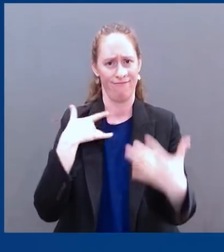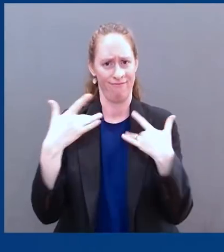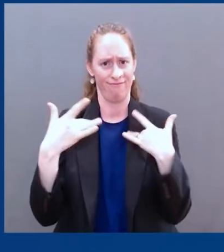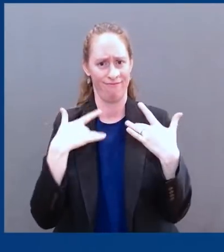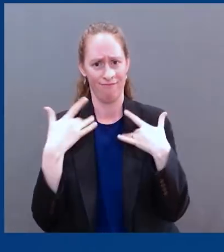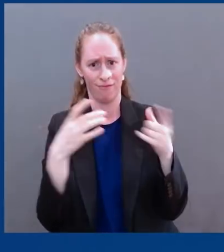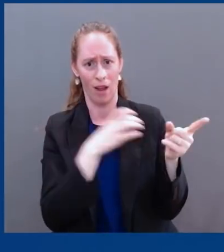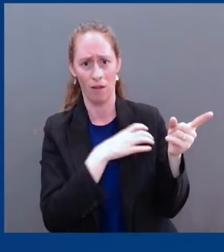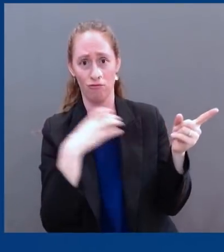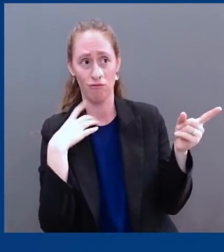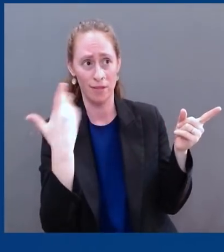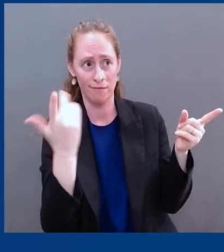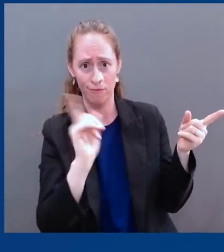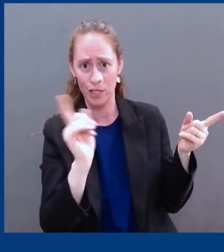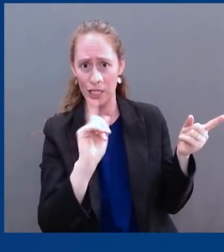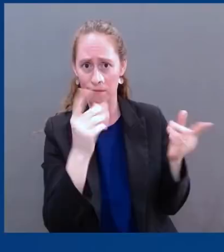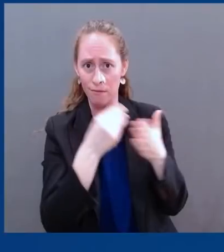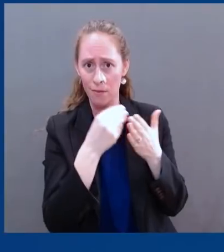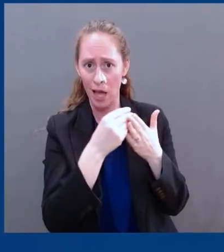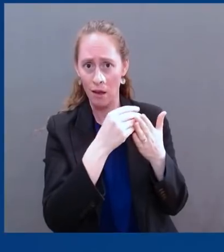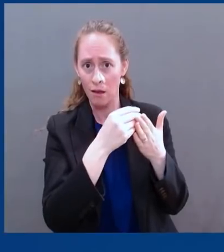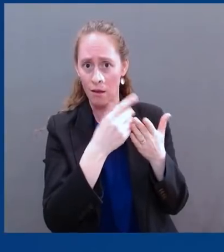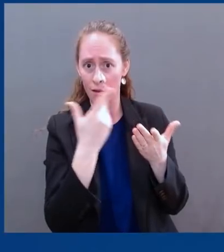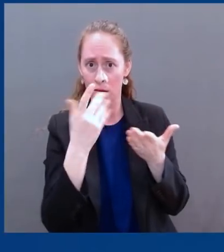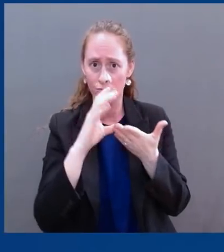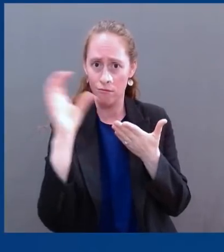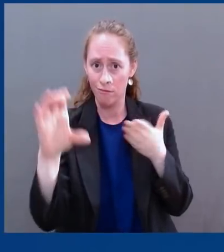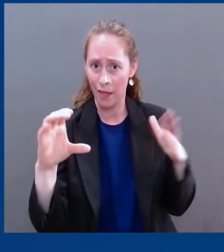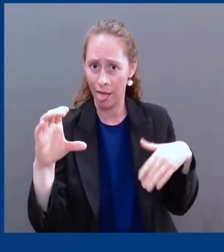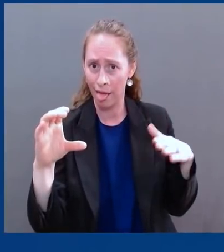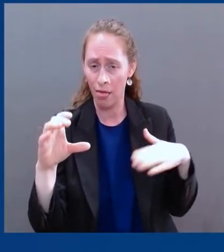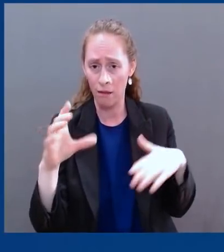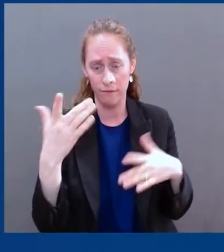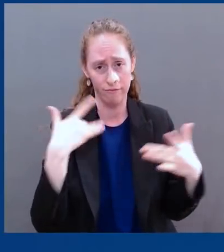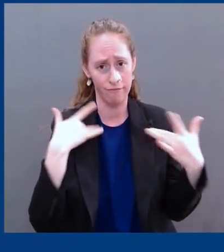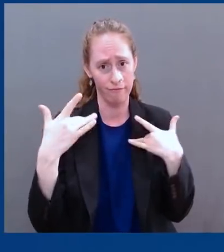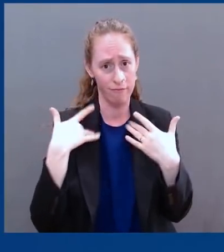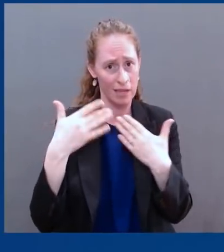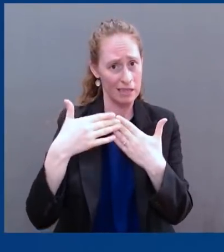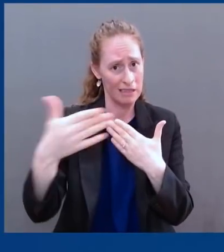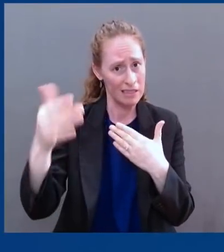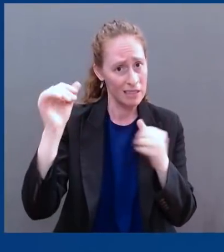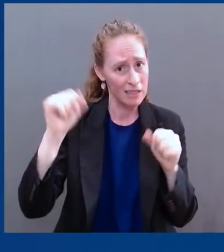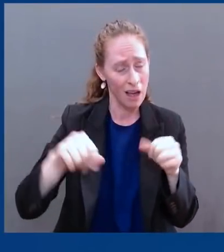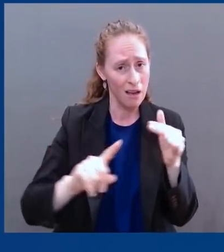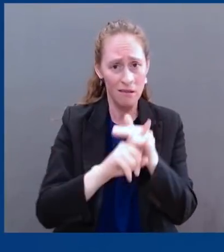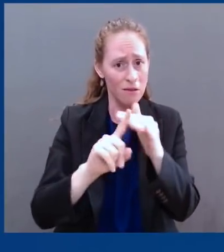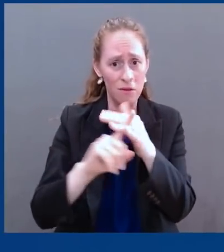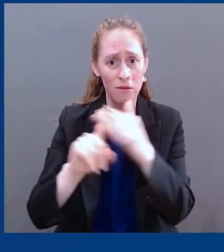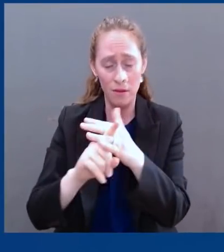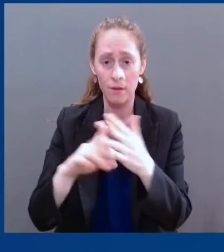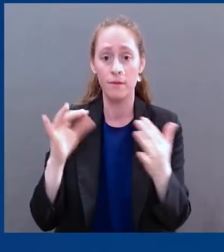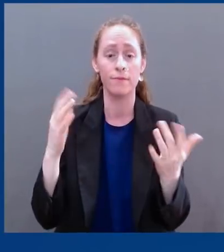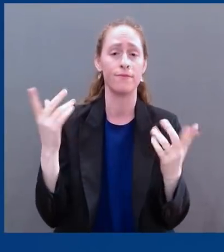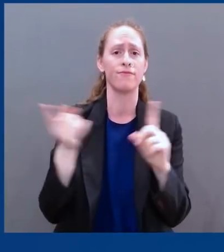Let me start by emphasizing a consistent message you'll hear from each of us: We urgently need additional funding from Congress